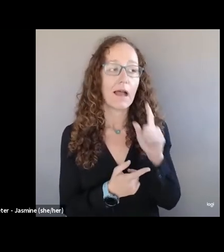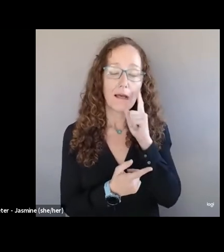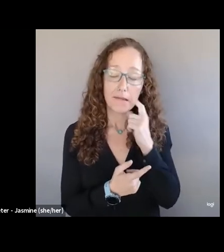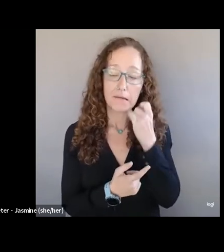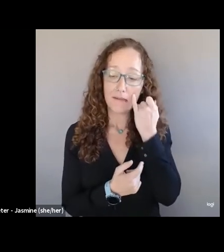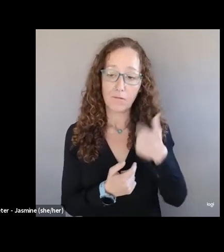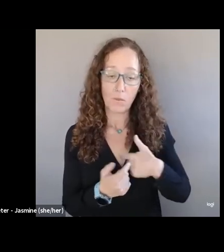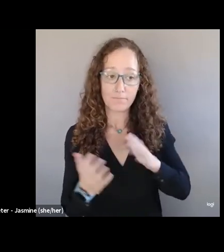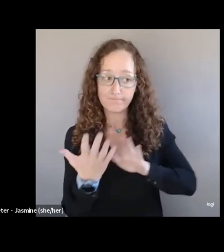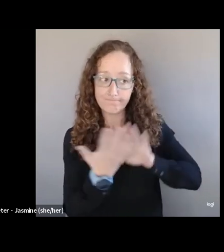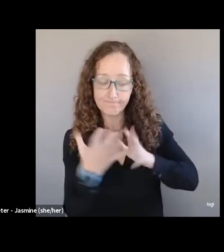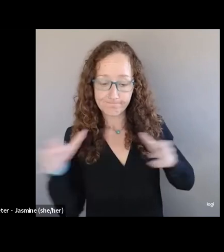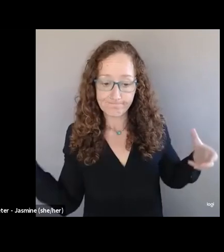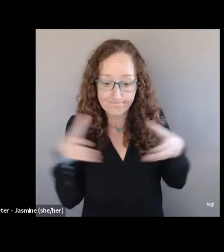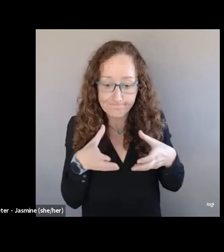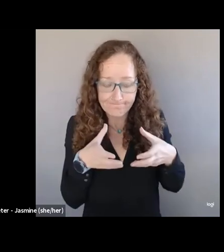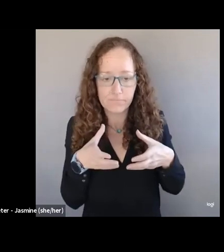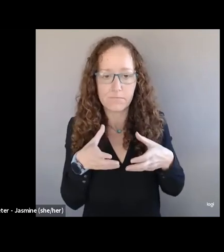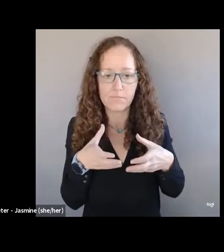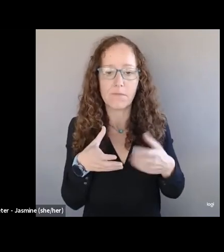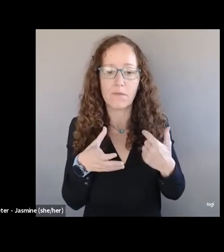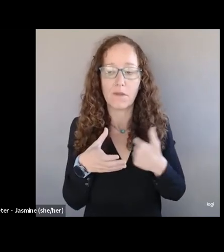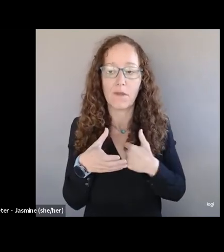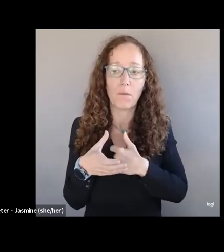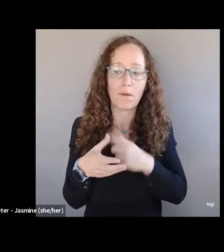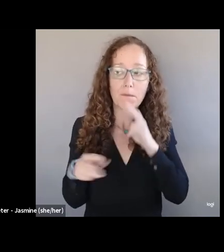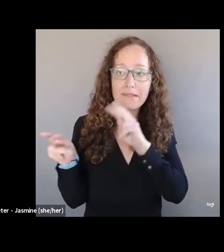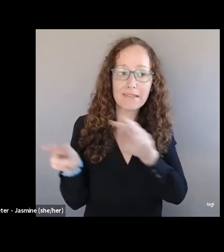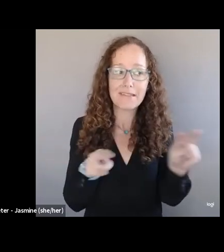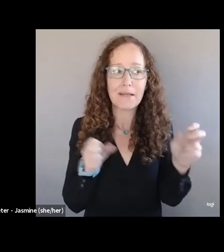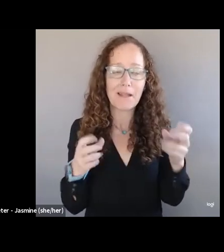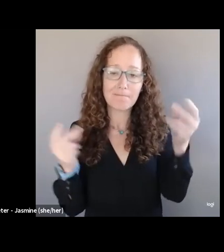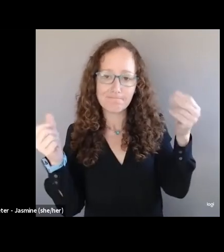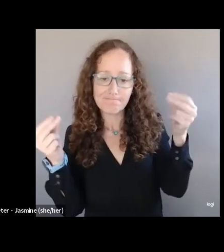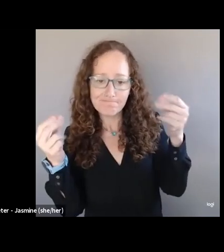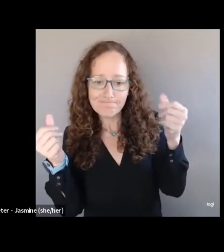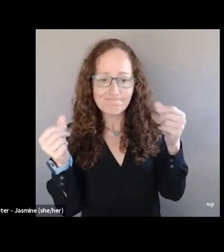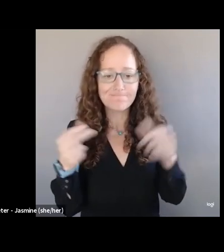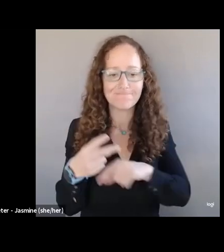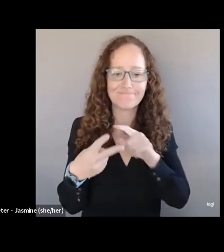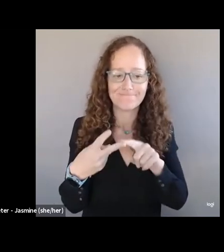physically, we would be here and lots of snaps. And yeah, just